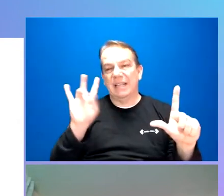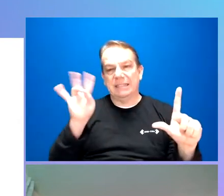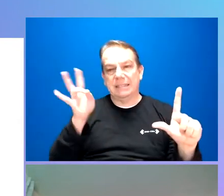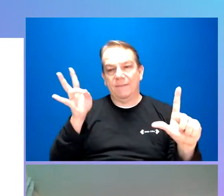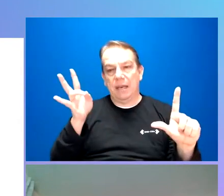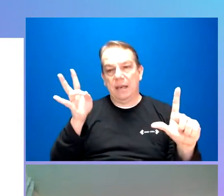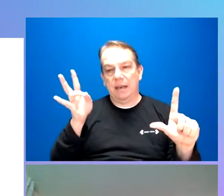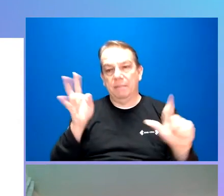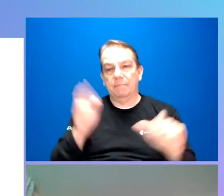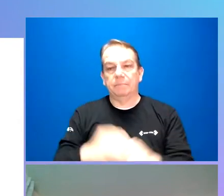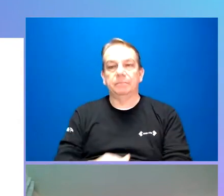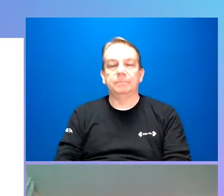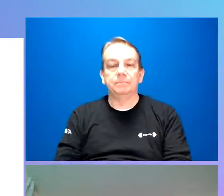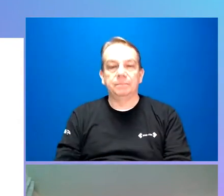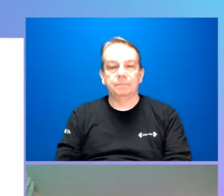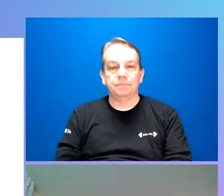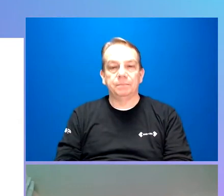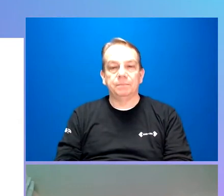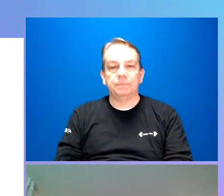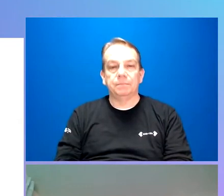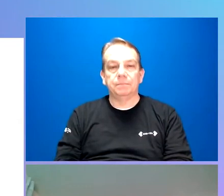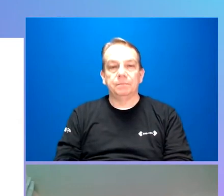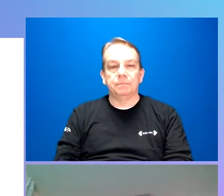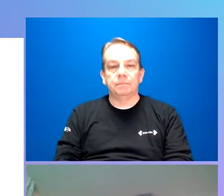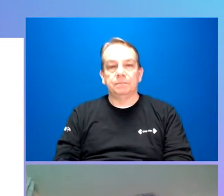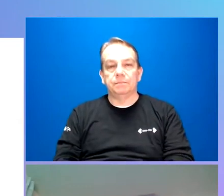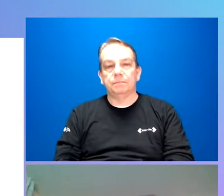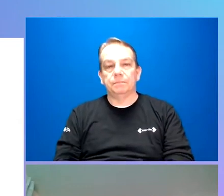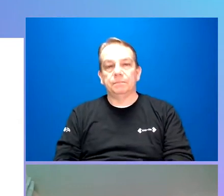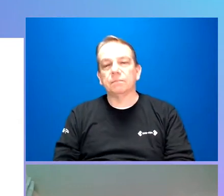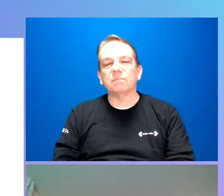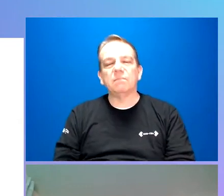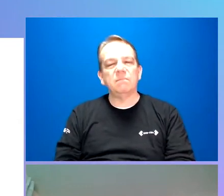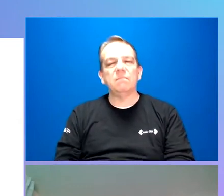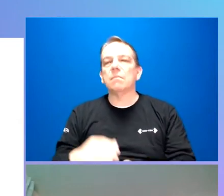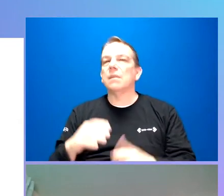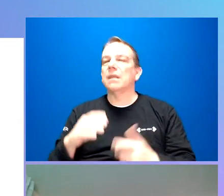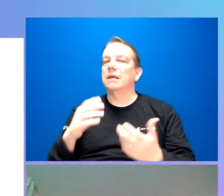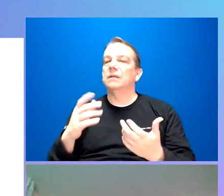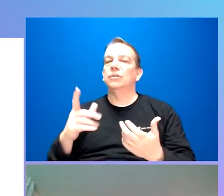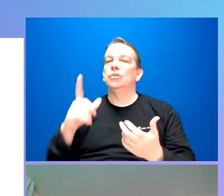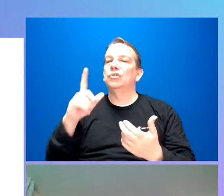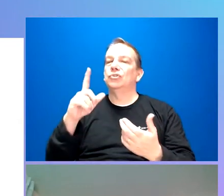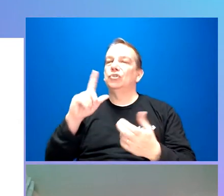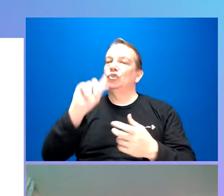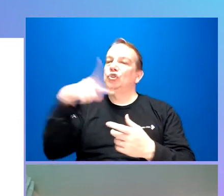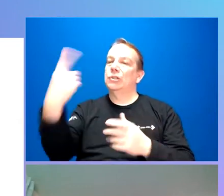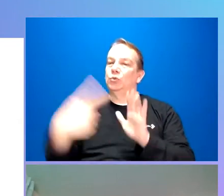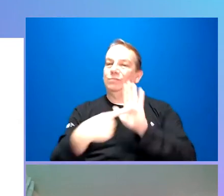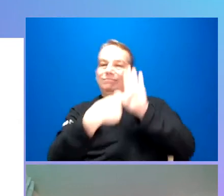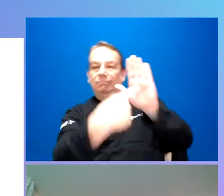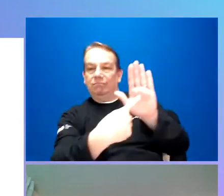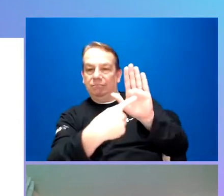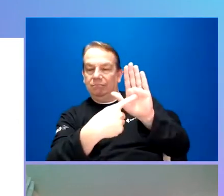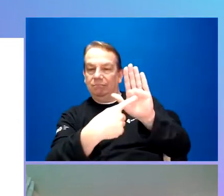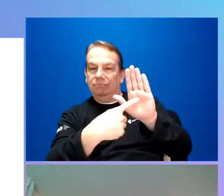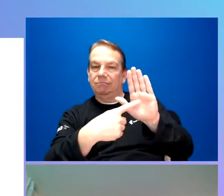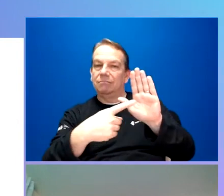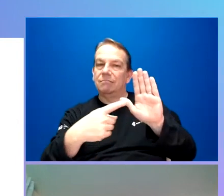number seven. So so, uh, just to situate this entire discussion